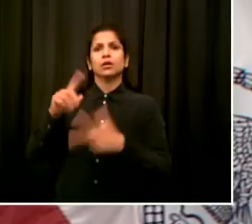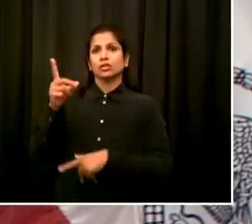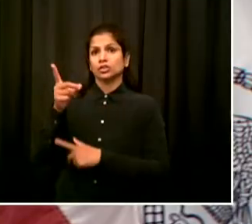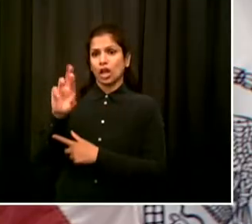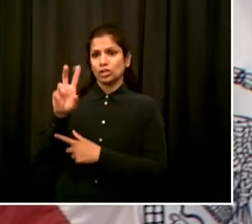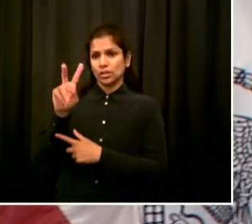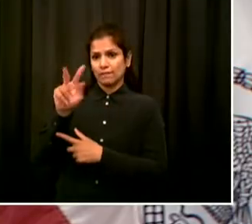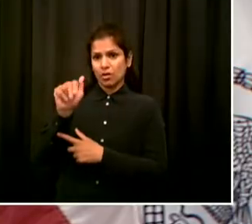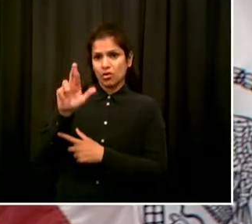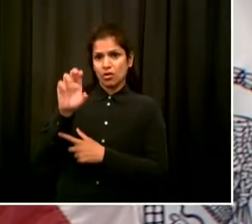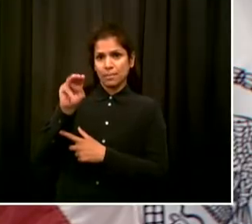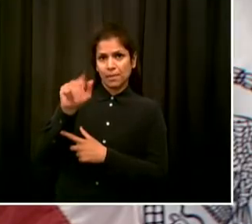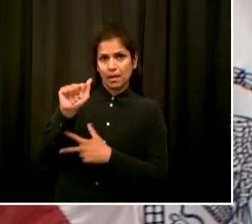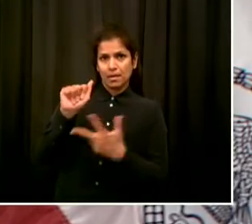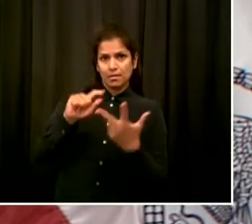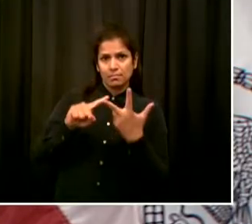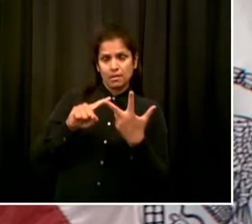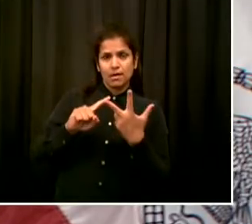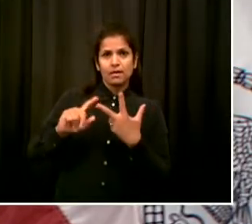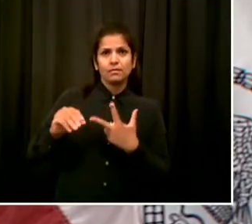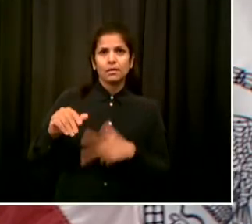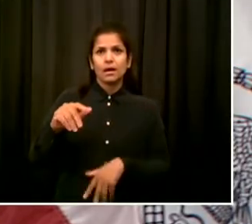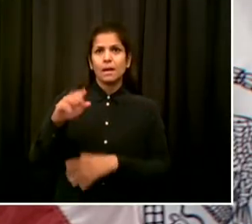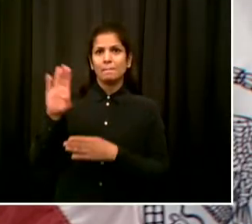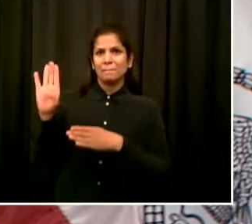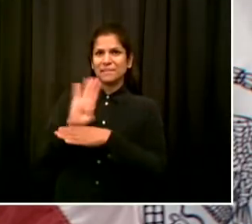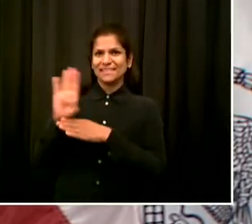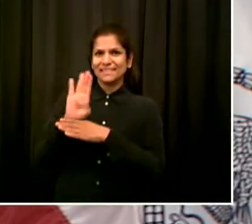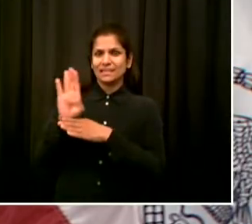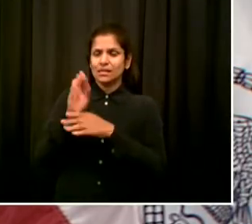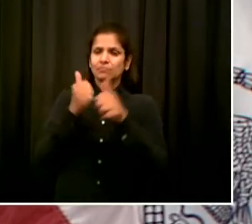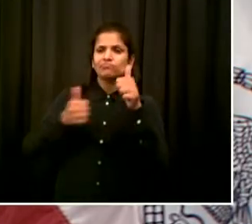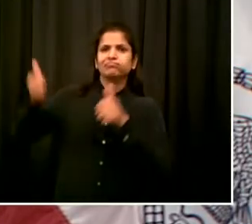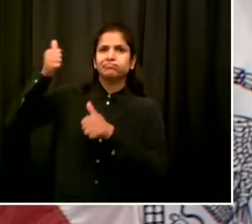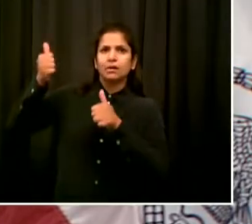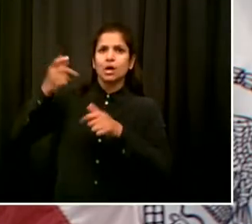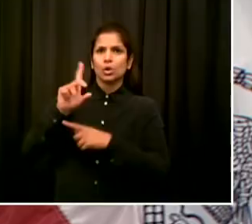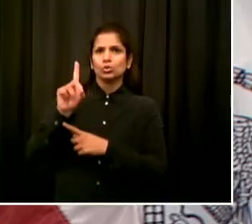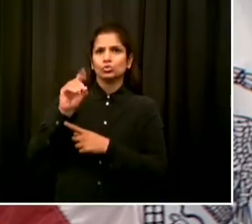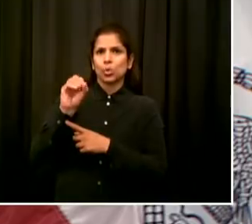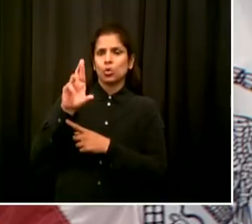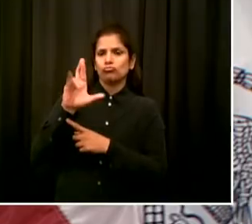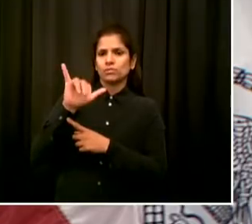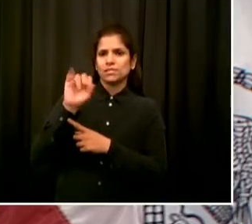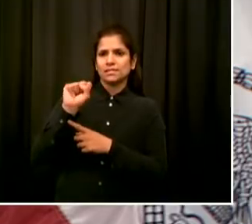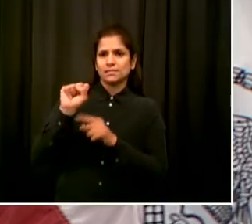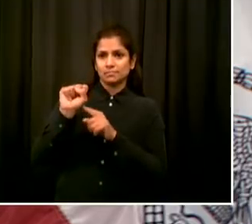WITH HER COMMISSIONER AND DEPUTY COMMISSIONER. FIRST QUESTION